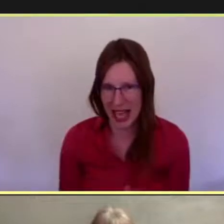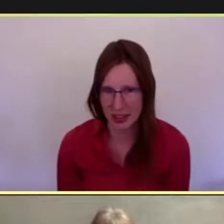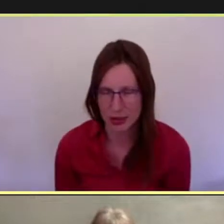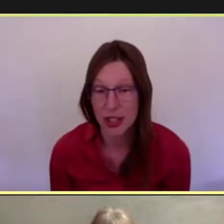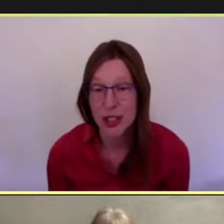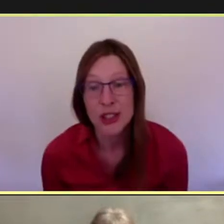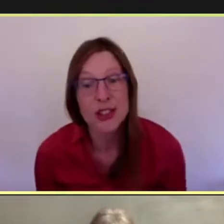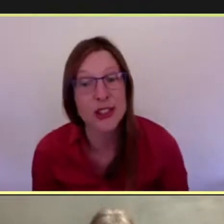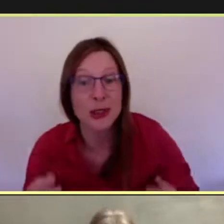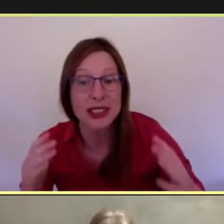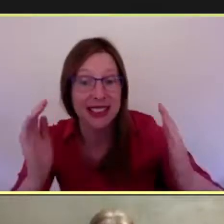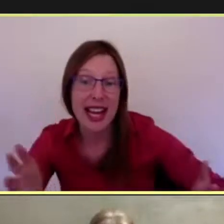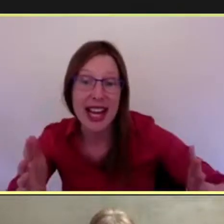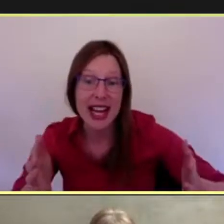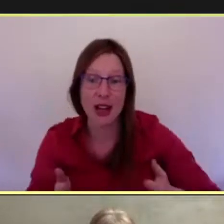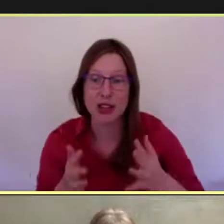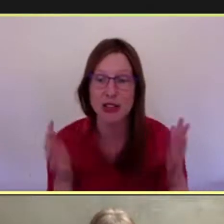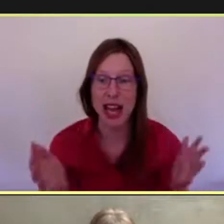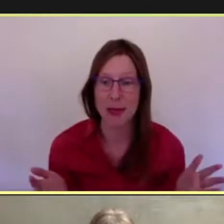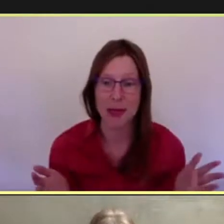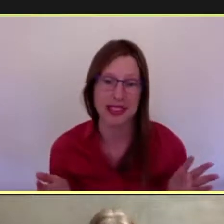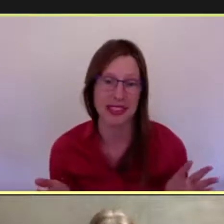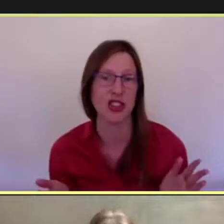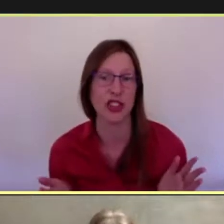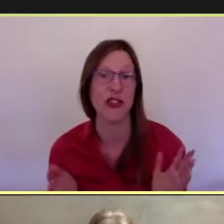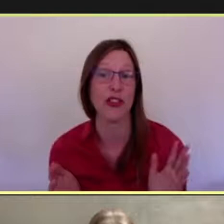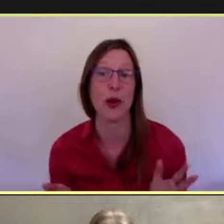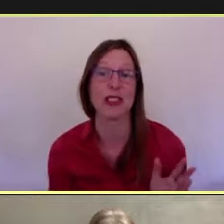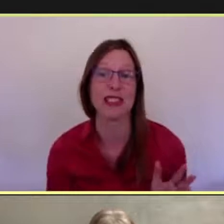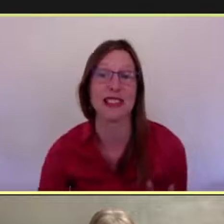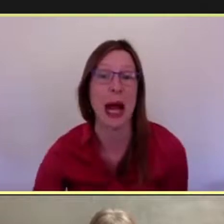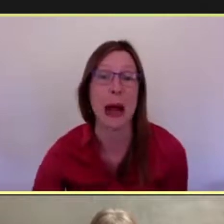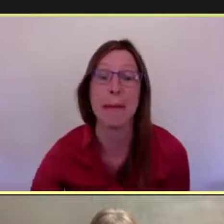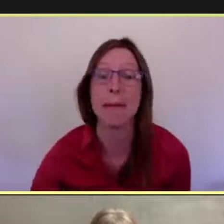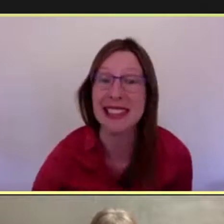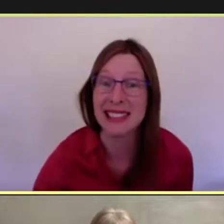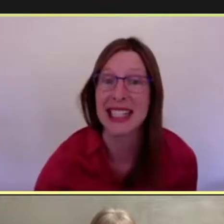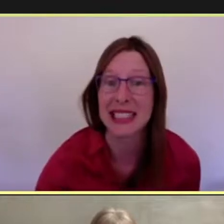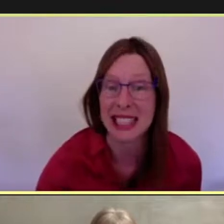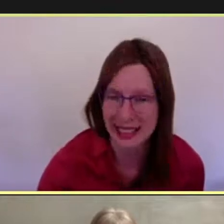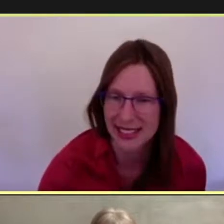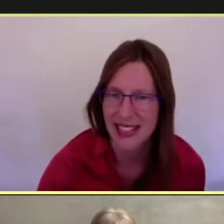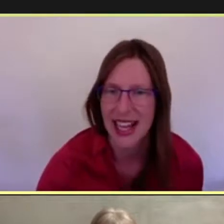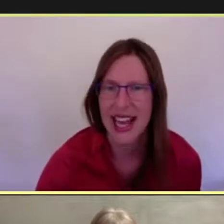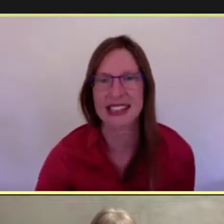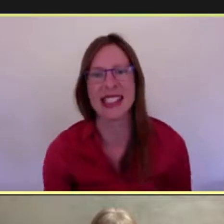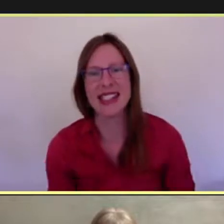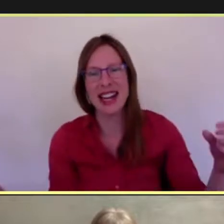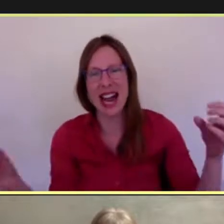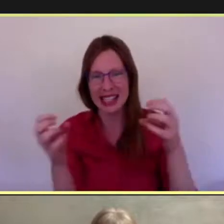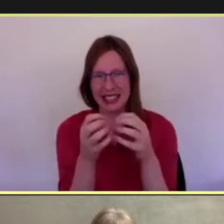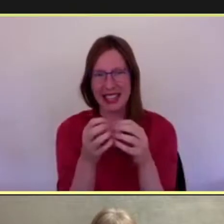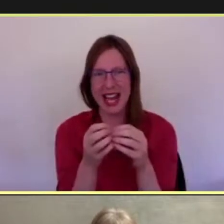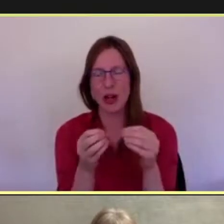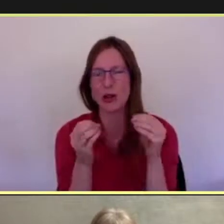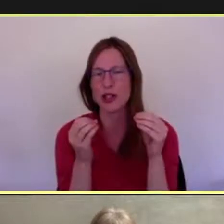So today our wrap up session [is] focusing on Missing Links and Connecting Our Learning to Action.